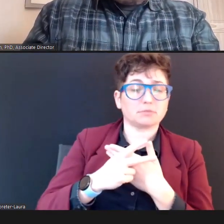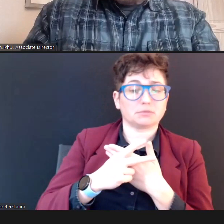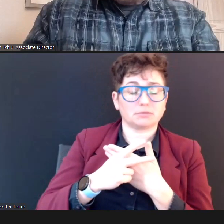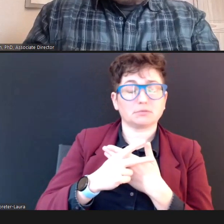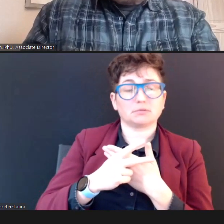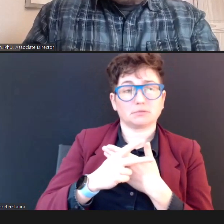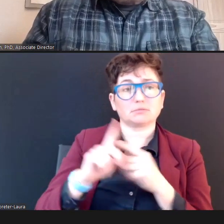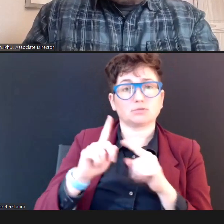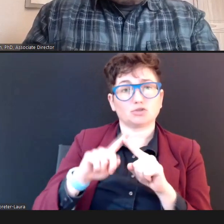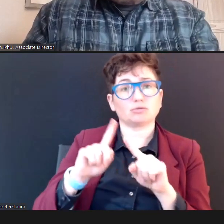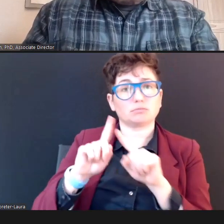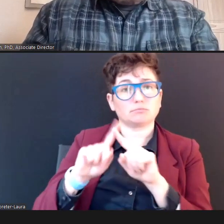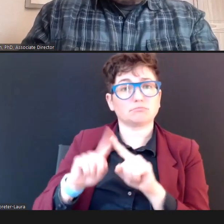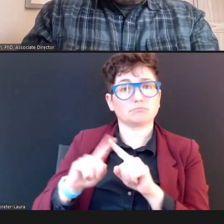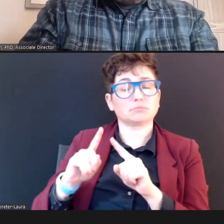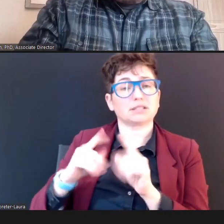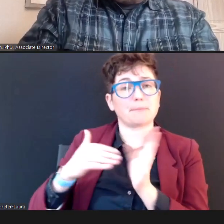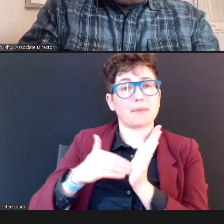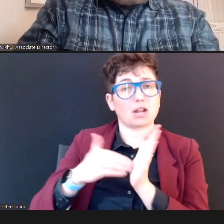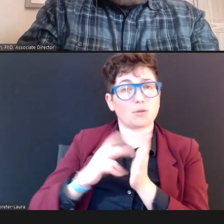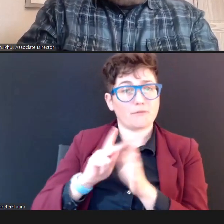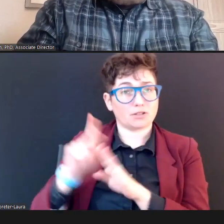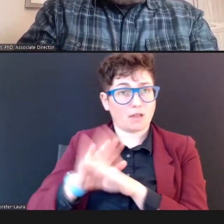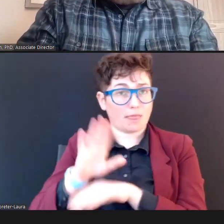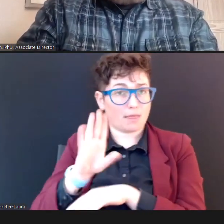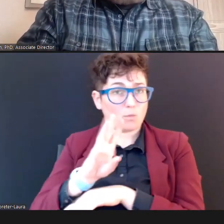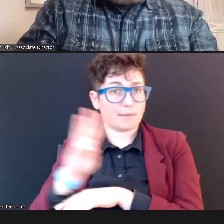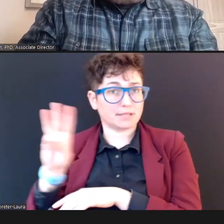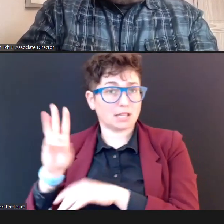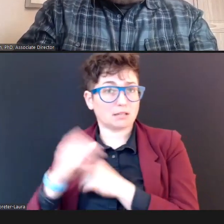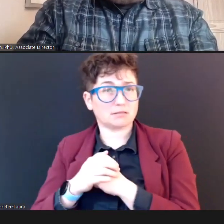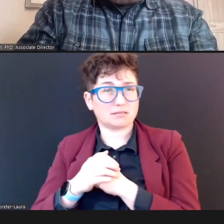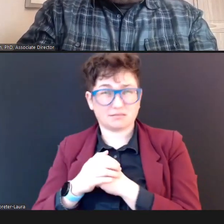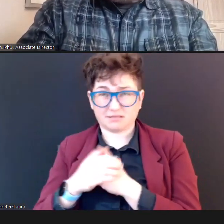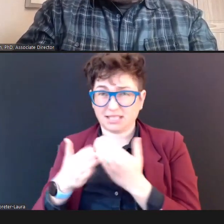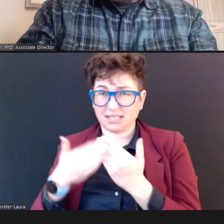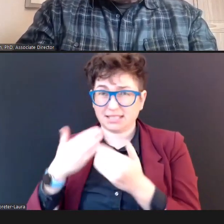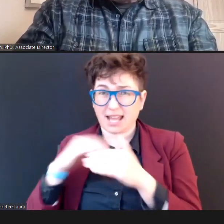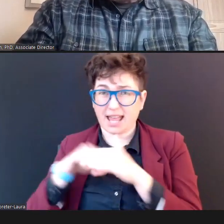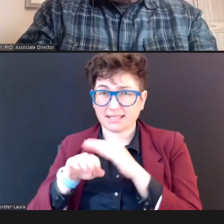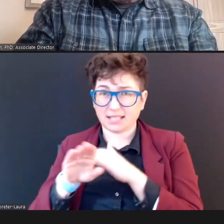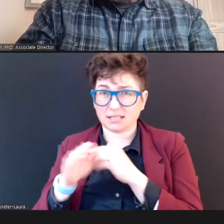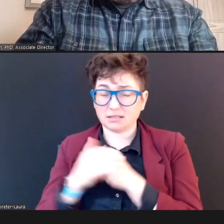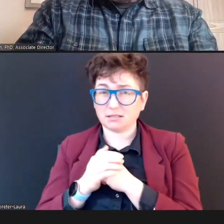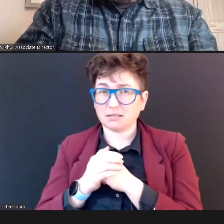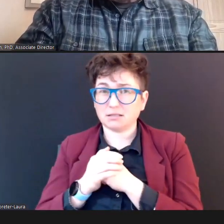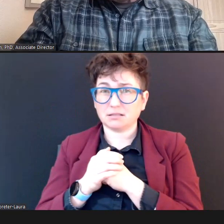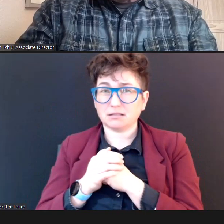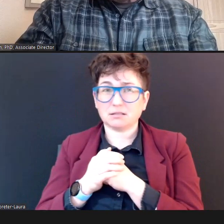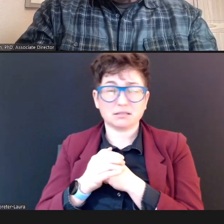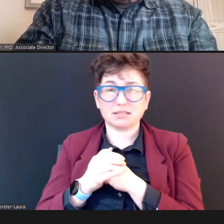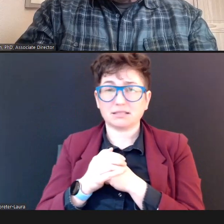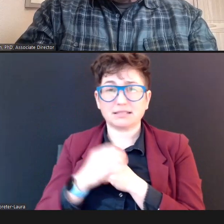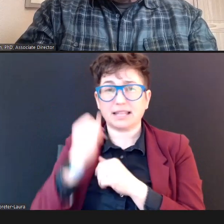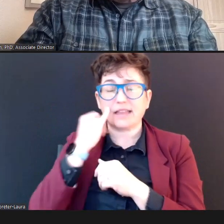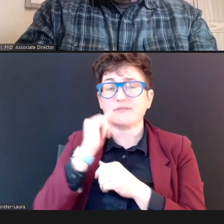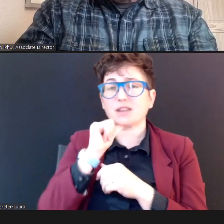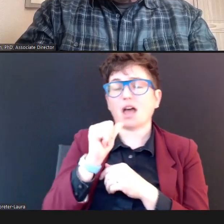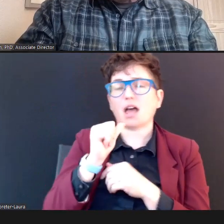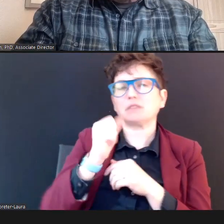medical professionals on the website and well are those easily accessible if not